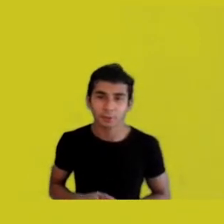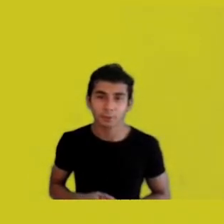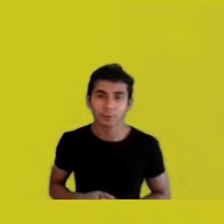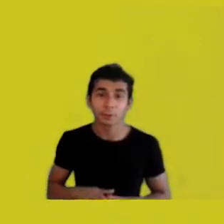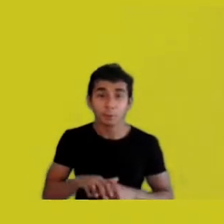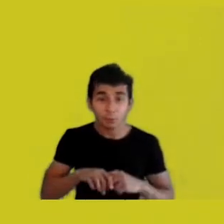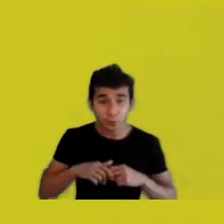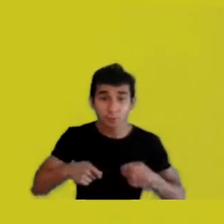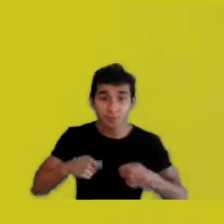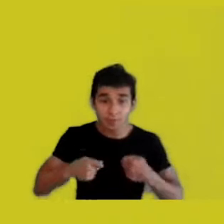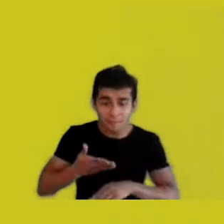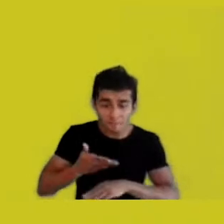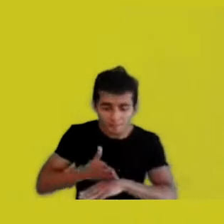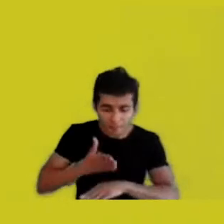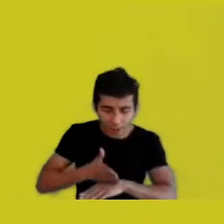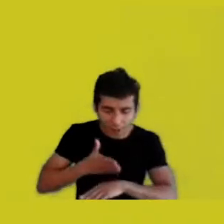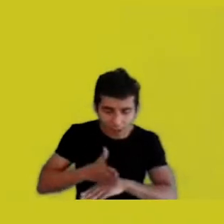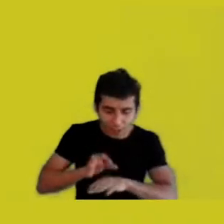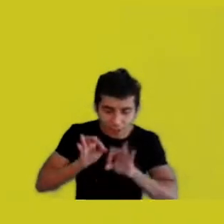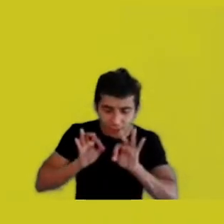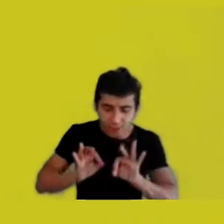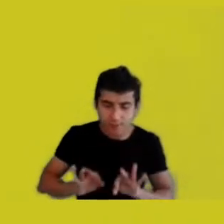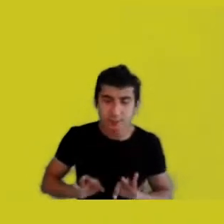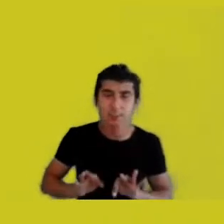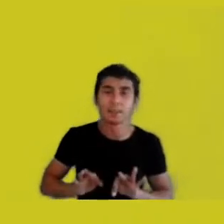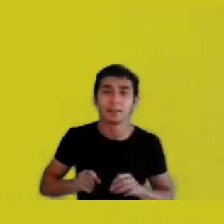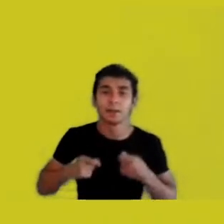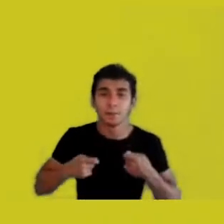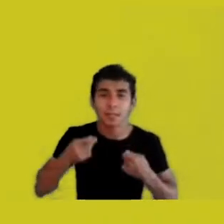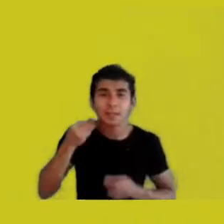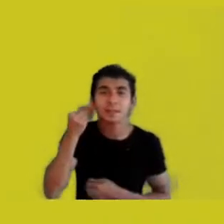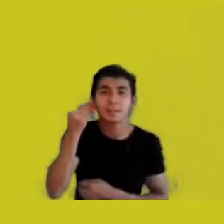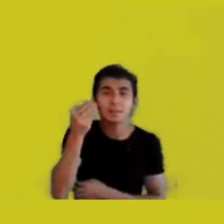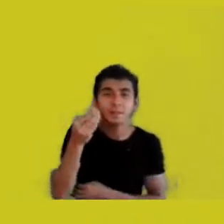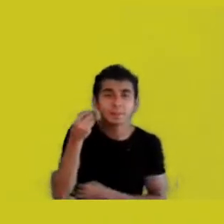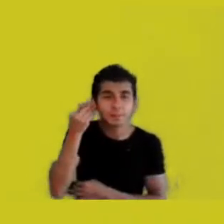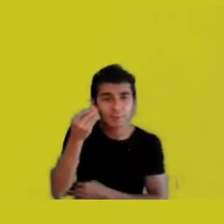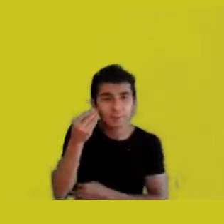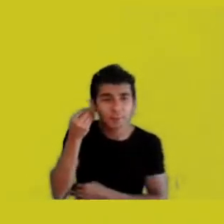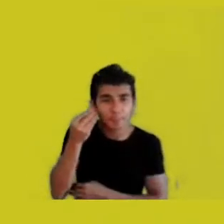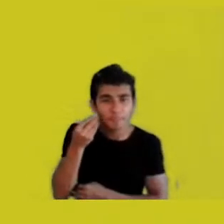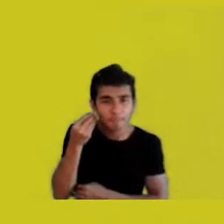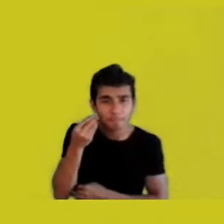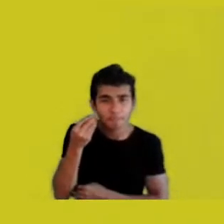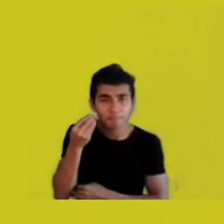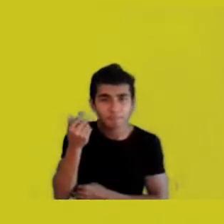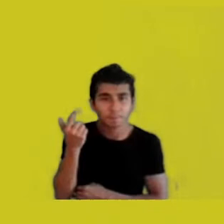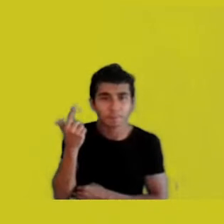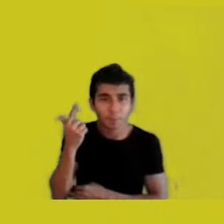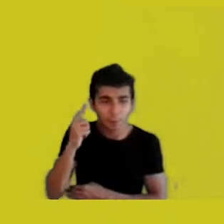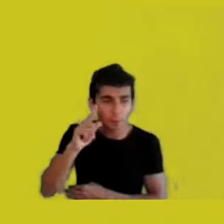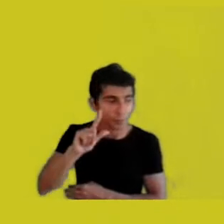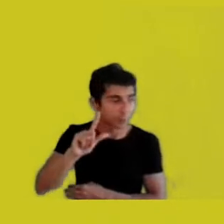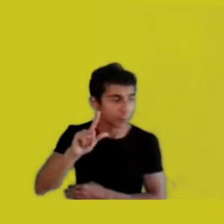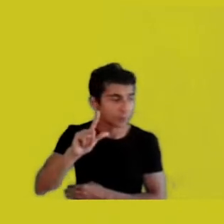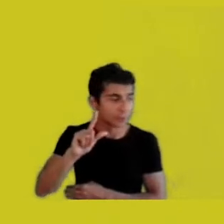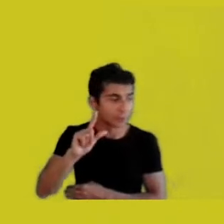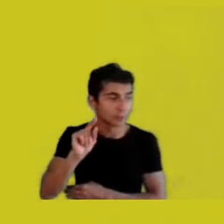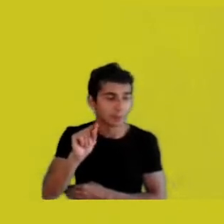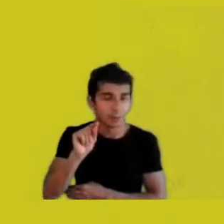around this transformative perception in which we are inserted,